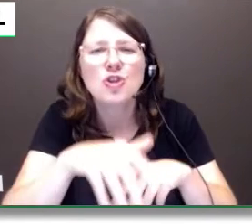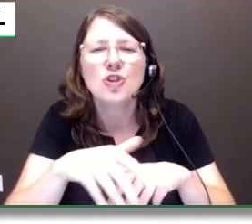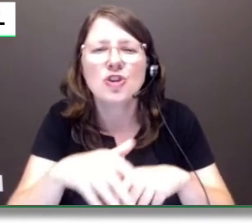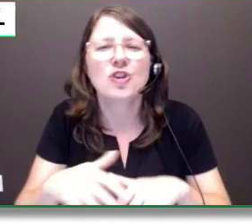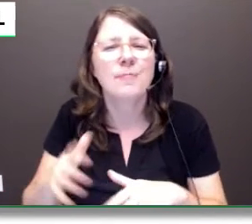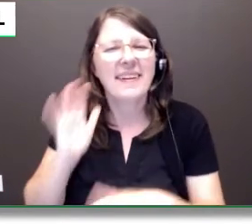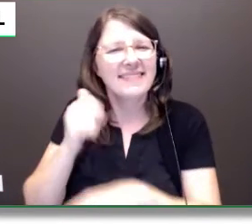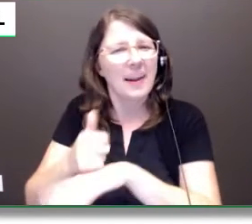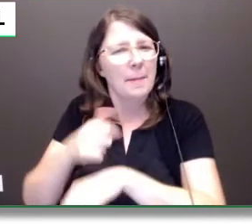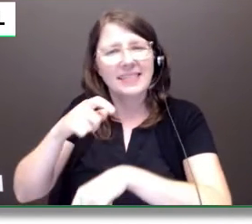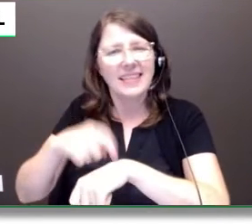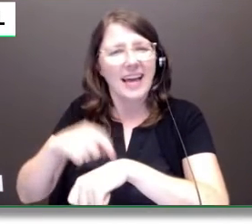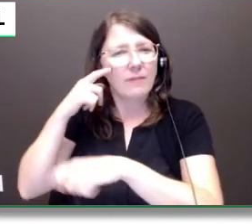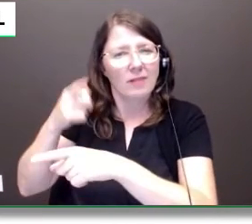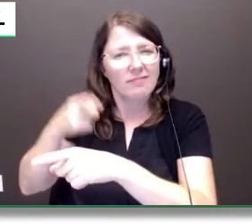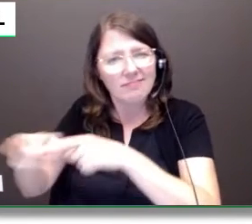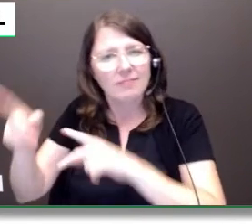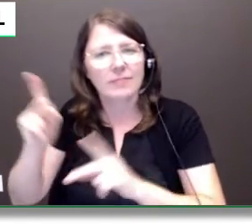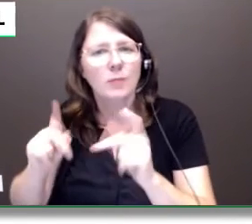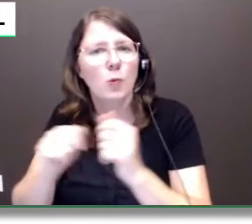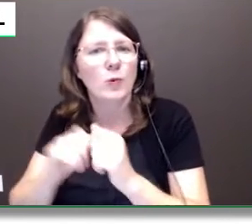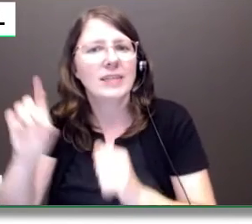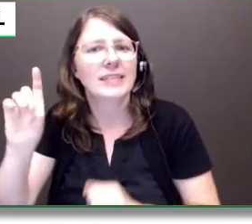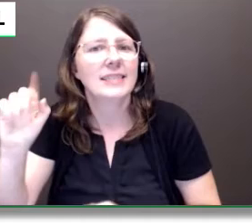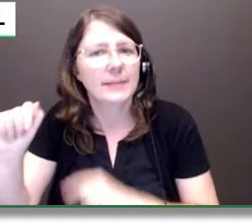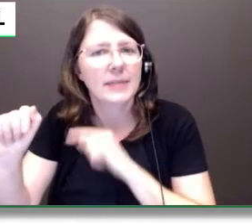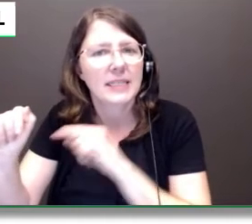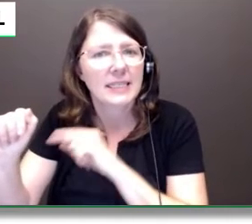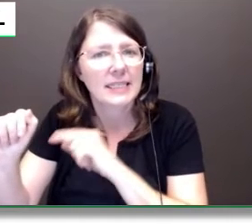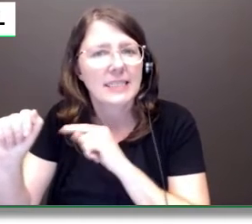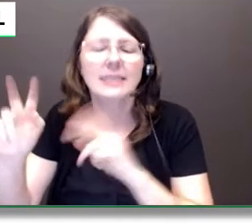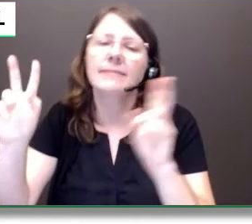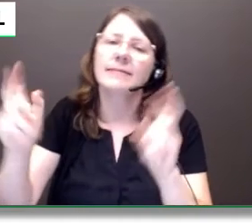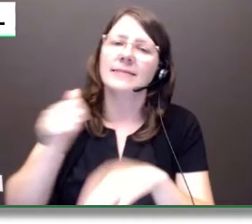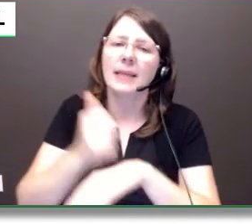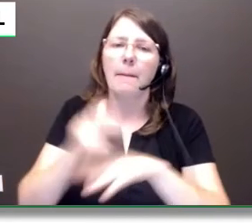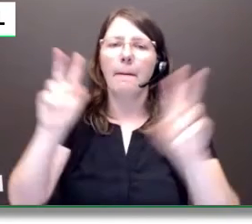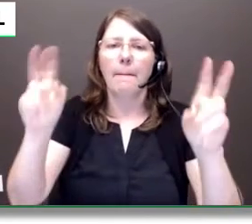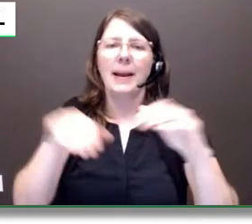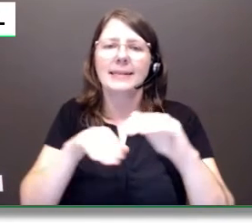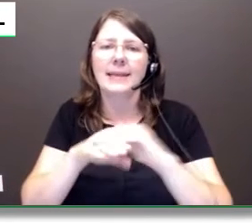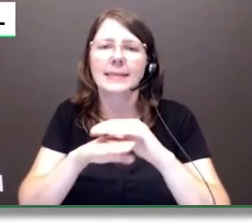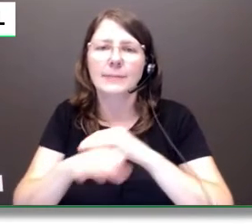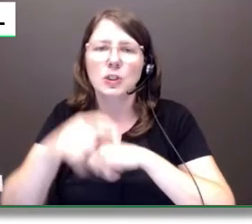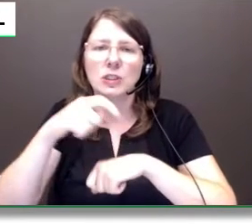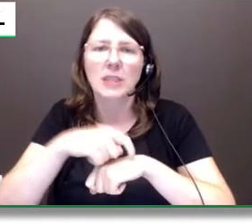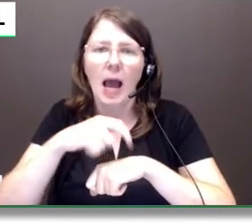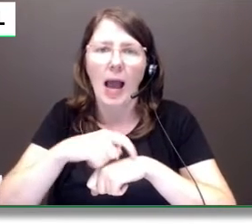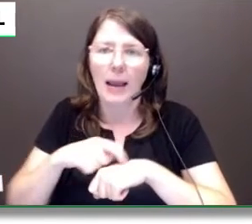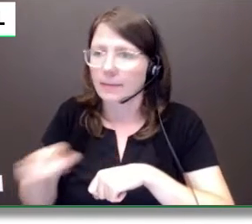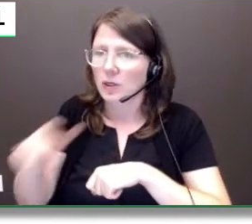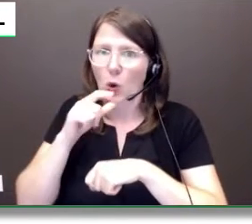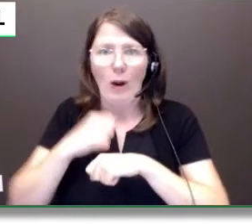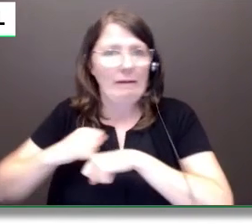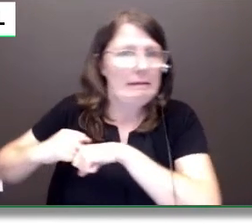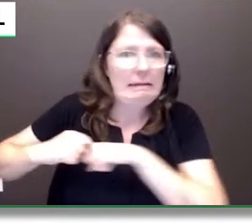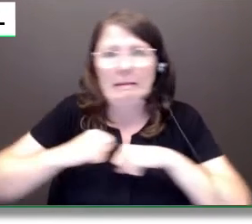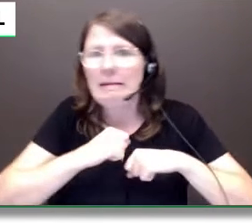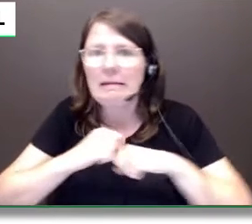like that and allowing those accessible times. So that everybody can feel included and allow them to feel those experiences I think is